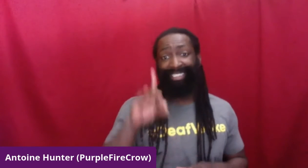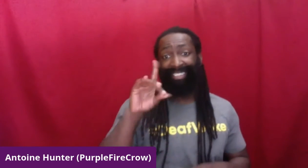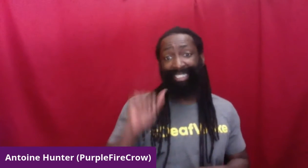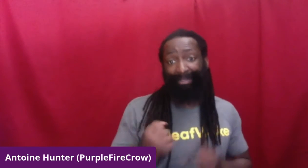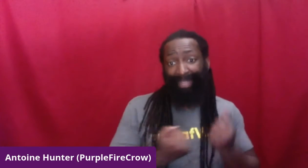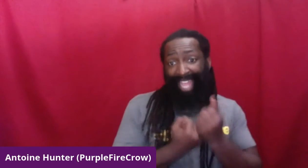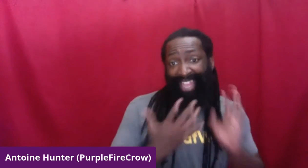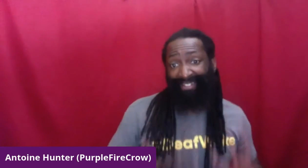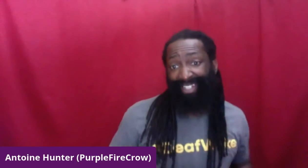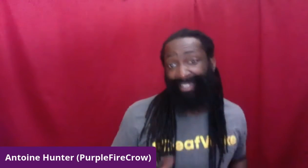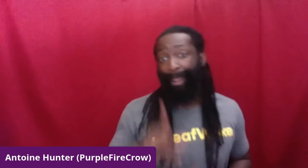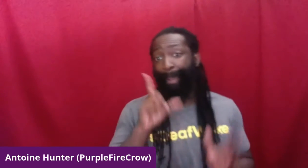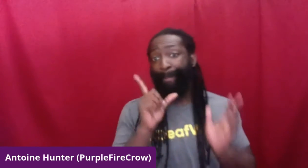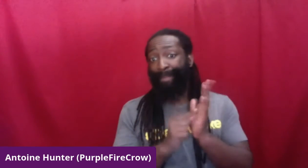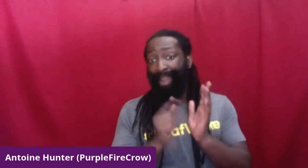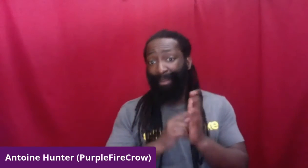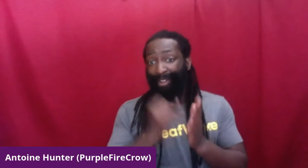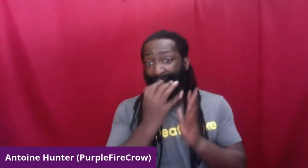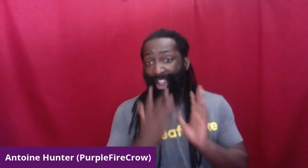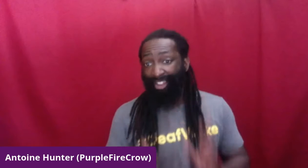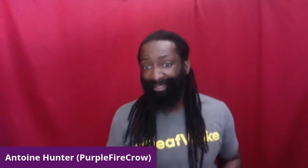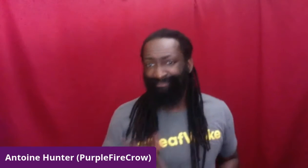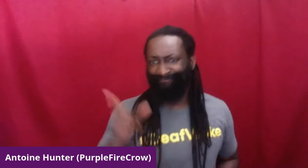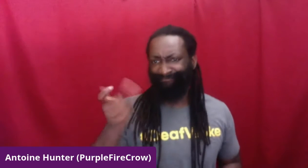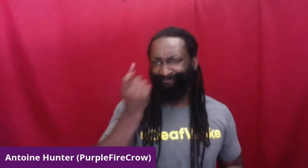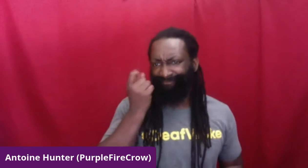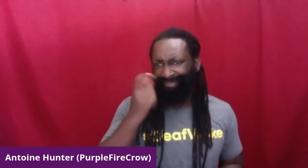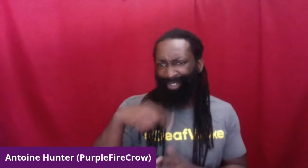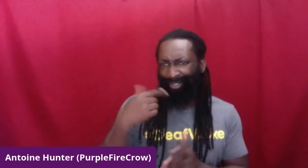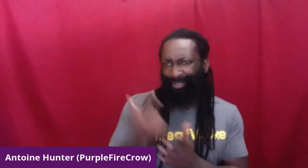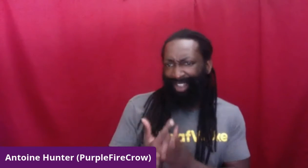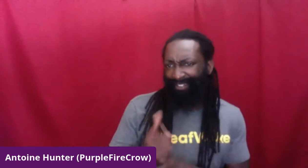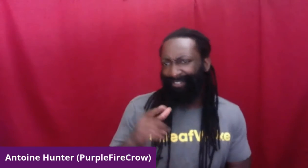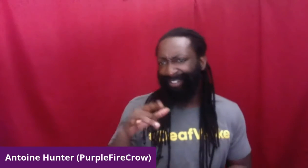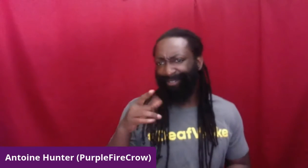disability advocate, and published author.